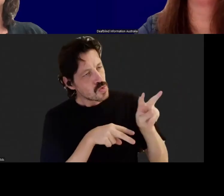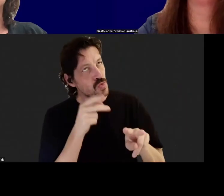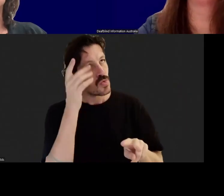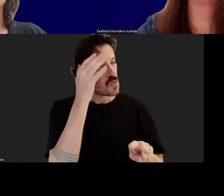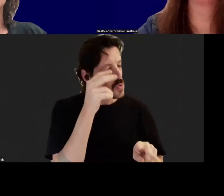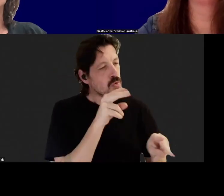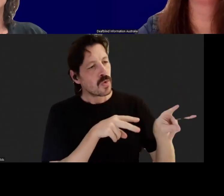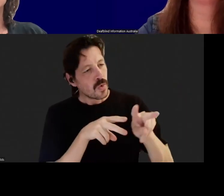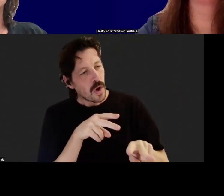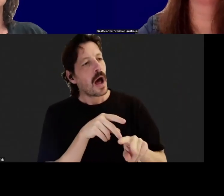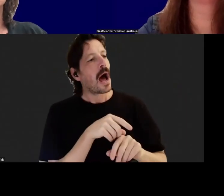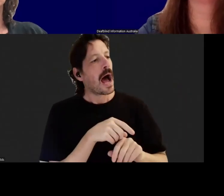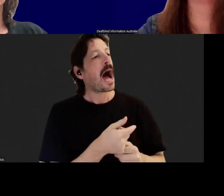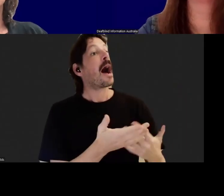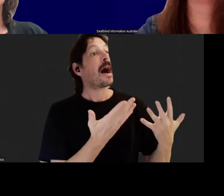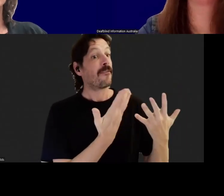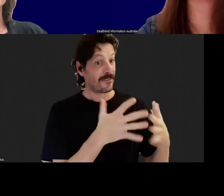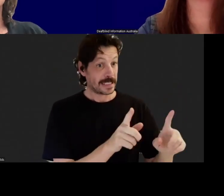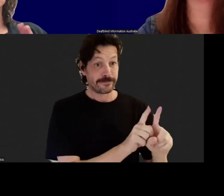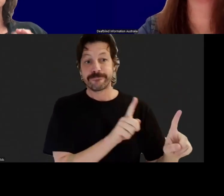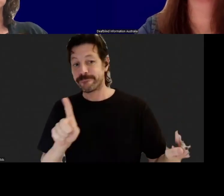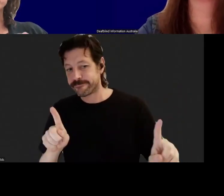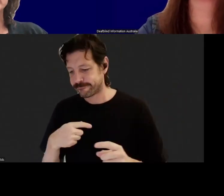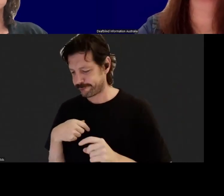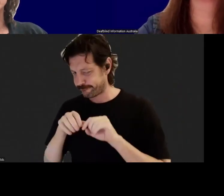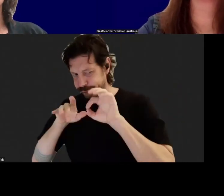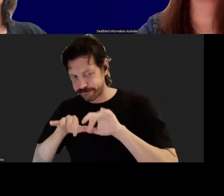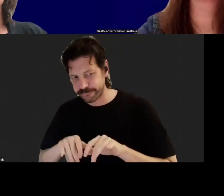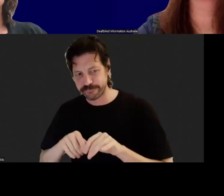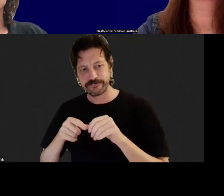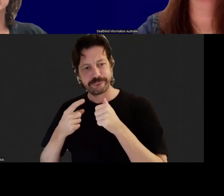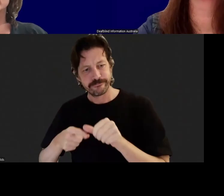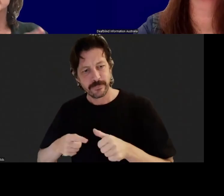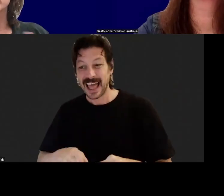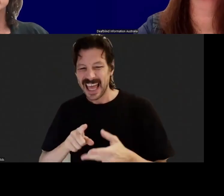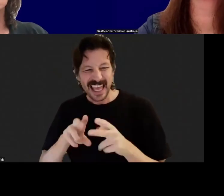I would do that at the end. If there's any bits of information that I might have missed in that